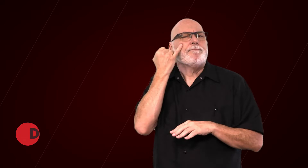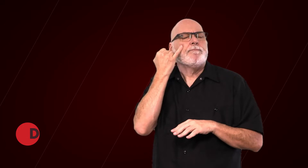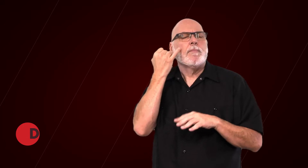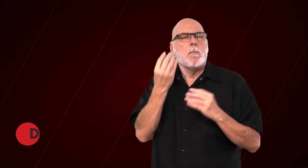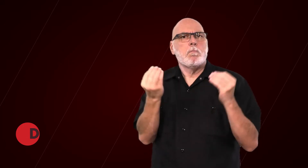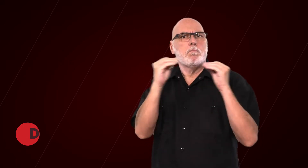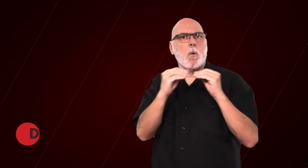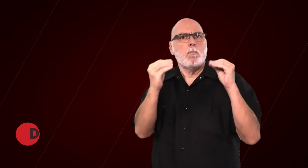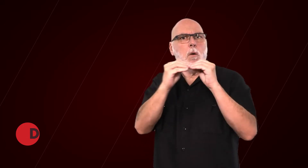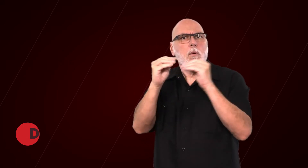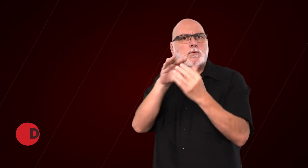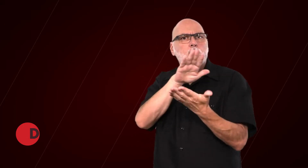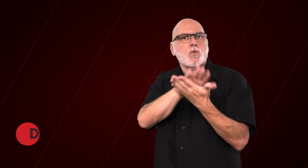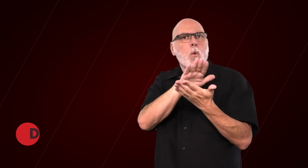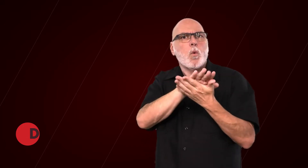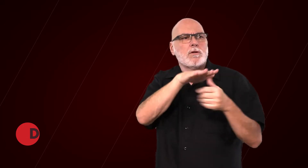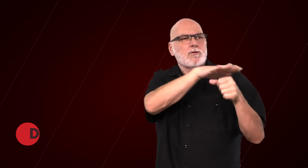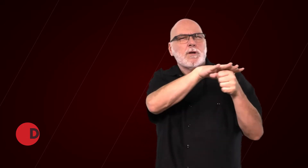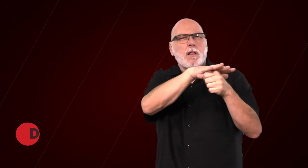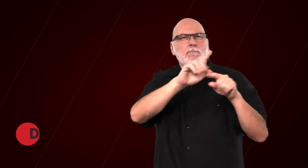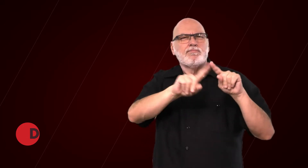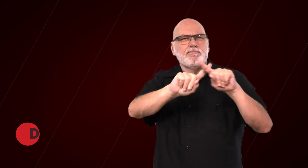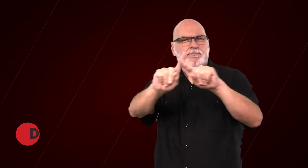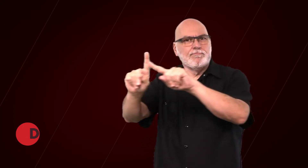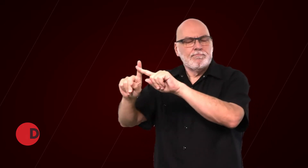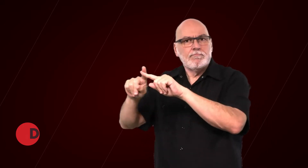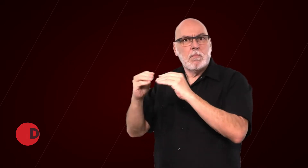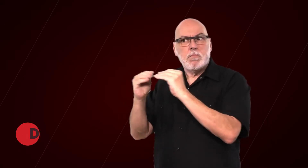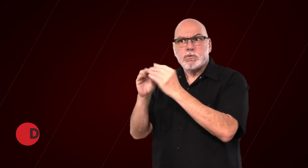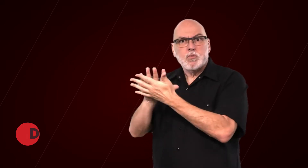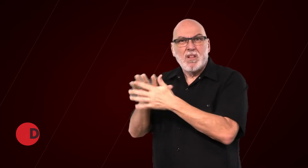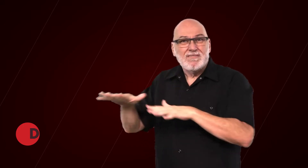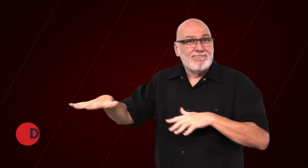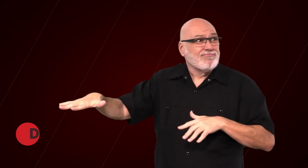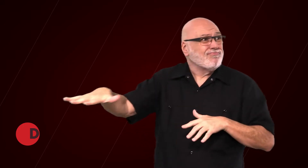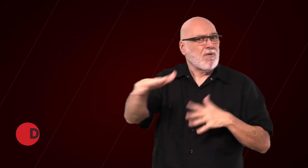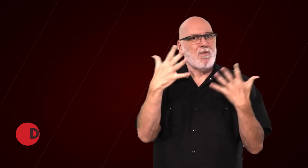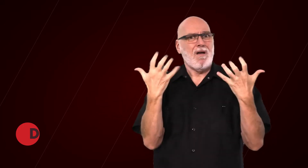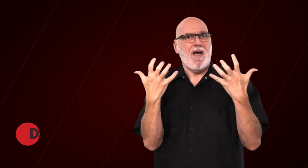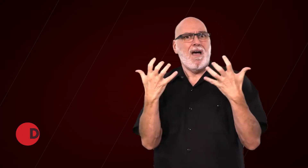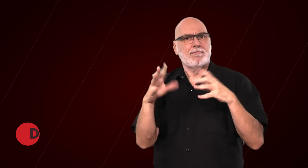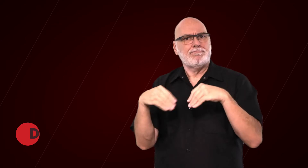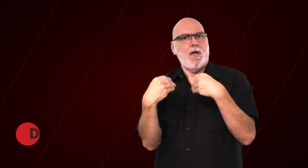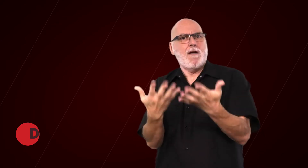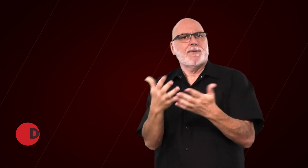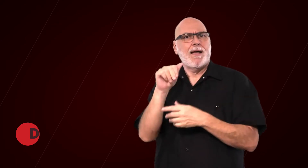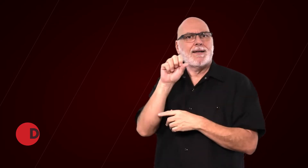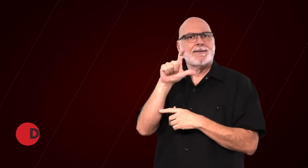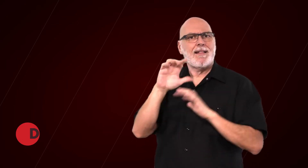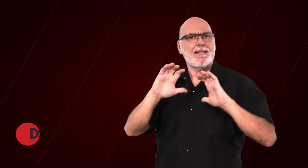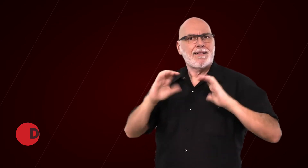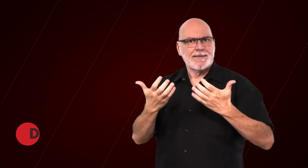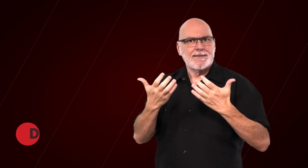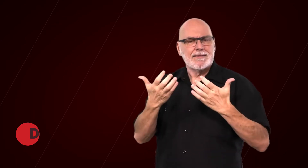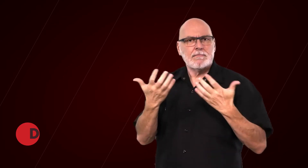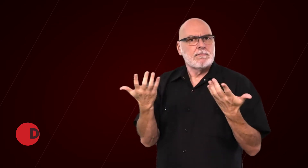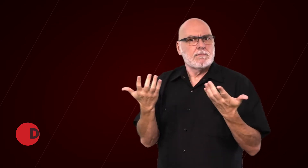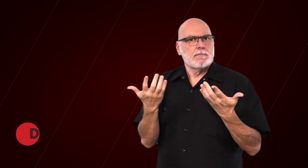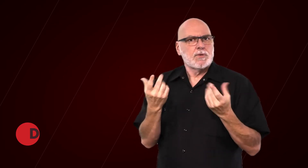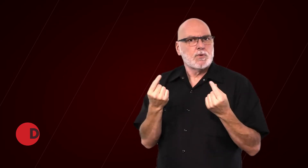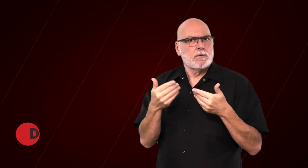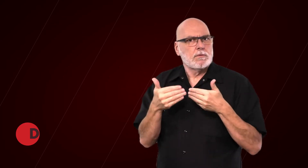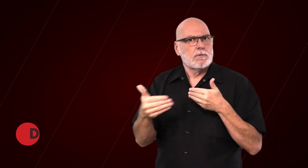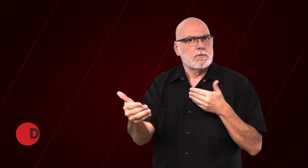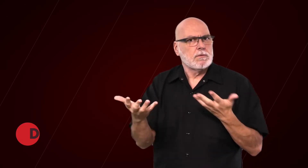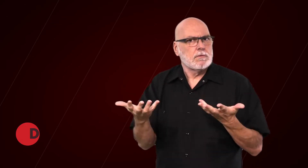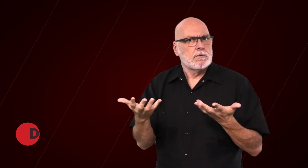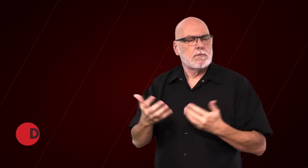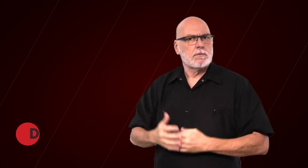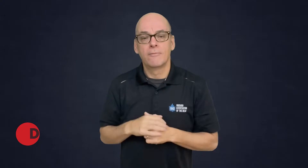[Anselmo]: If more school districts offer the ASL classes, then what?